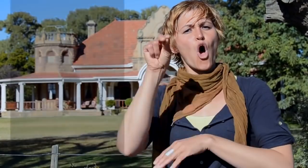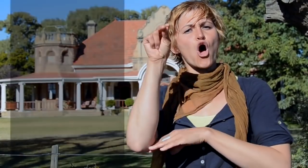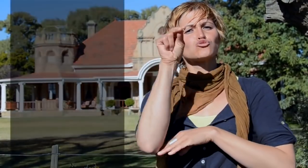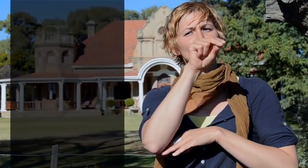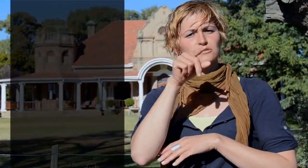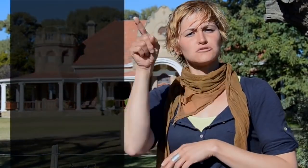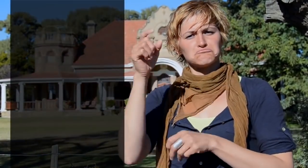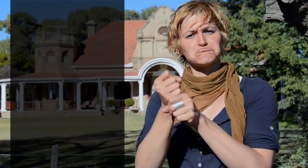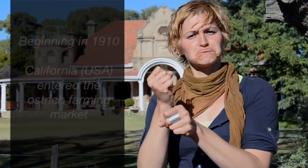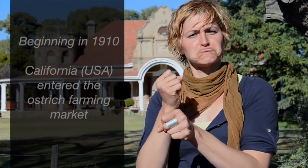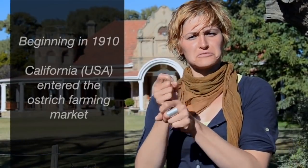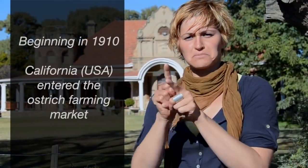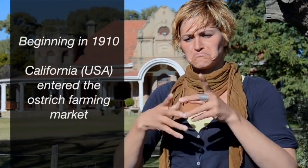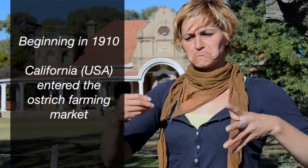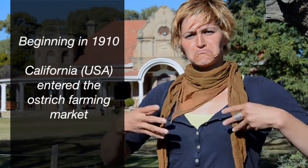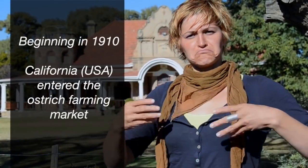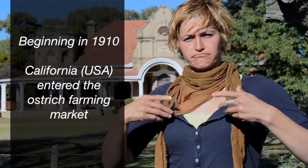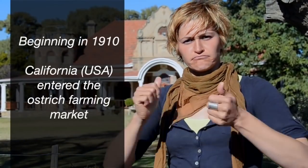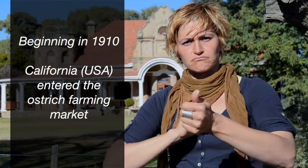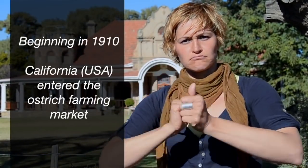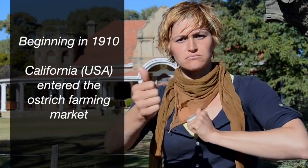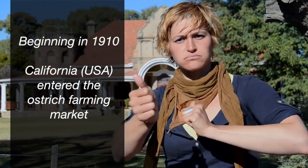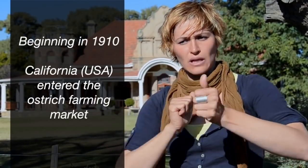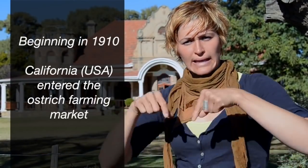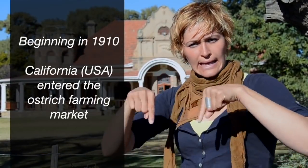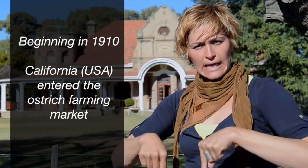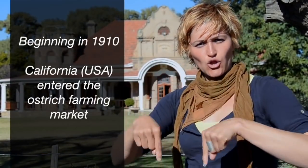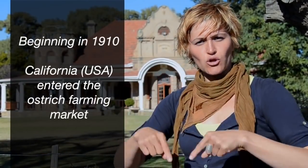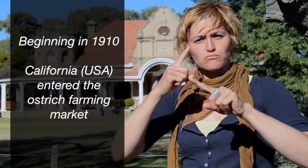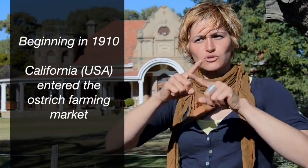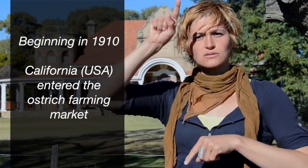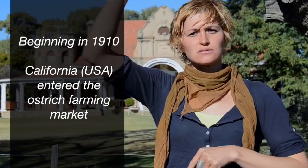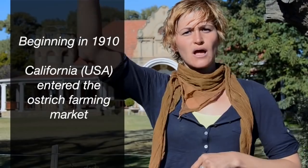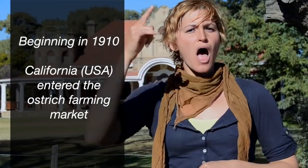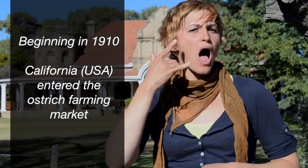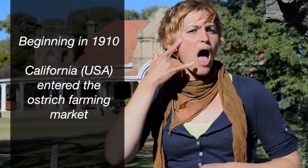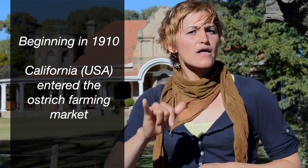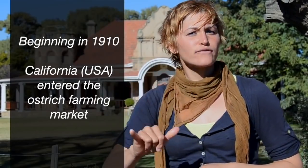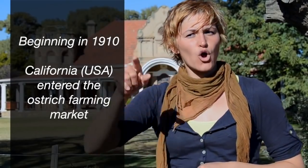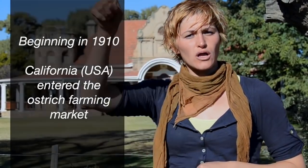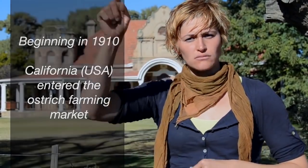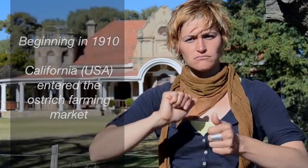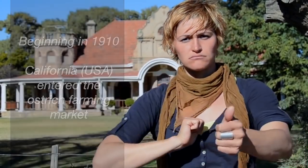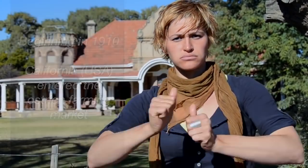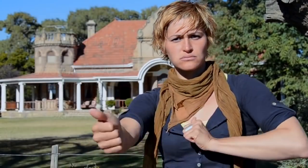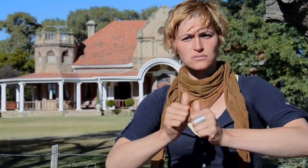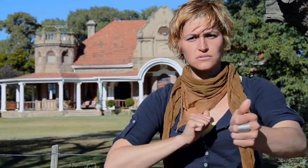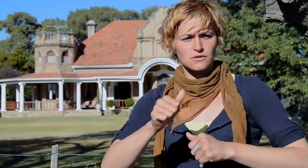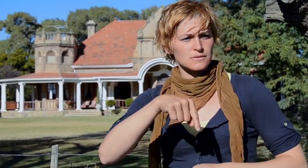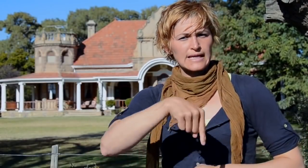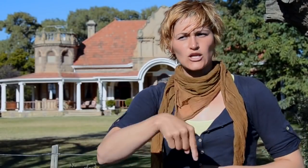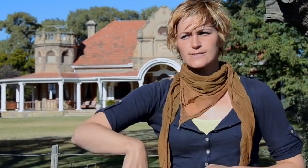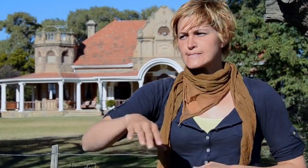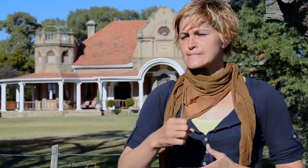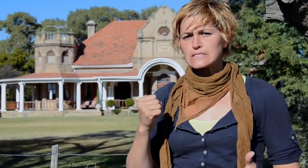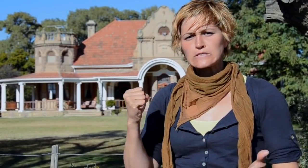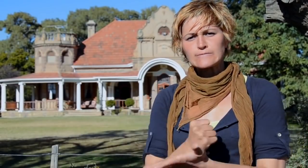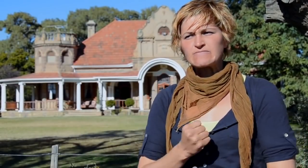business and became competitors with Oudtshoorn’s ostrich farms.